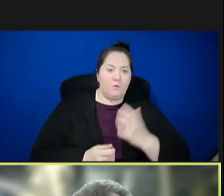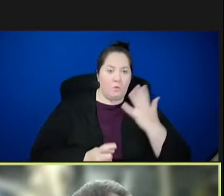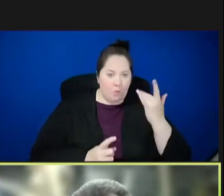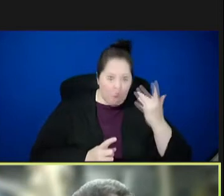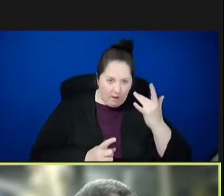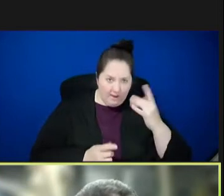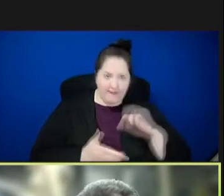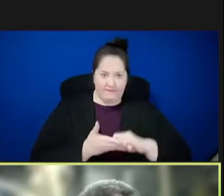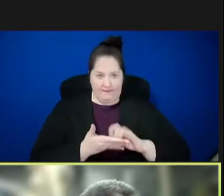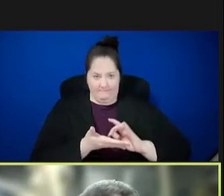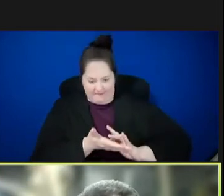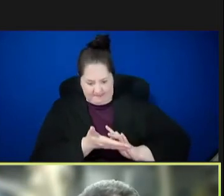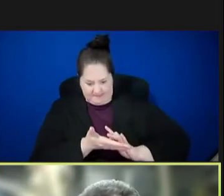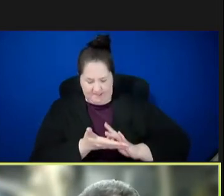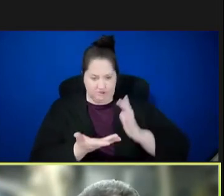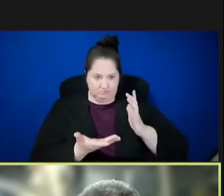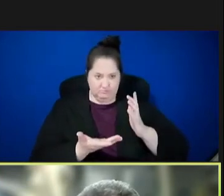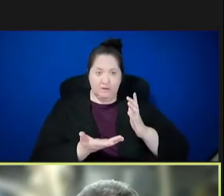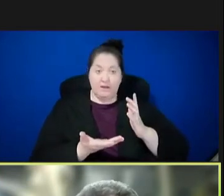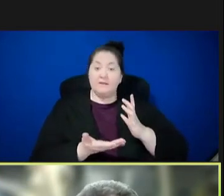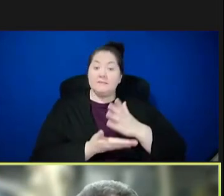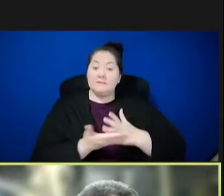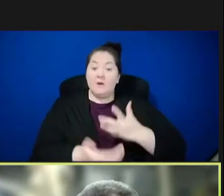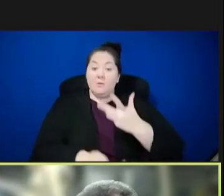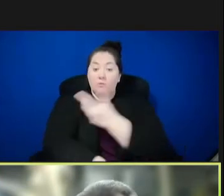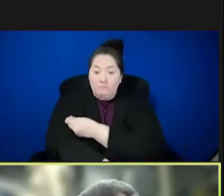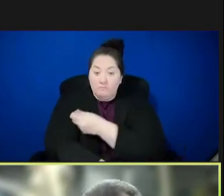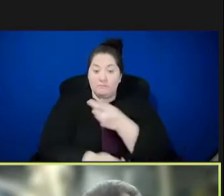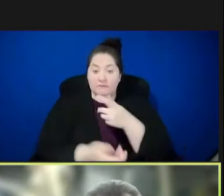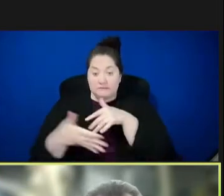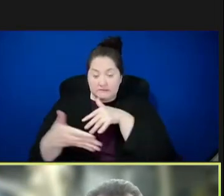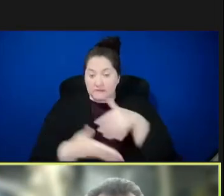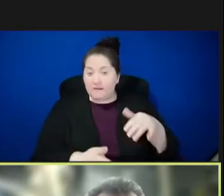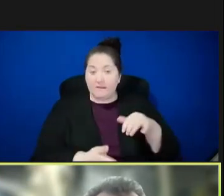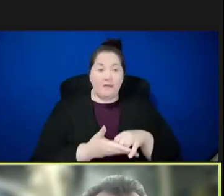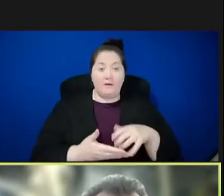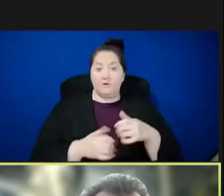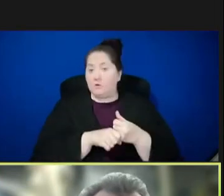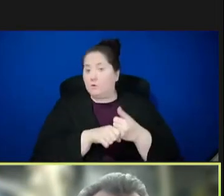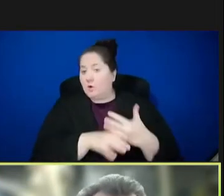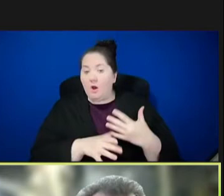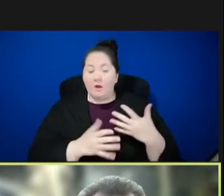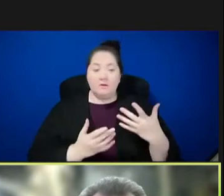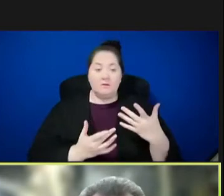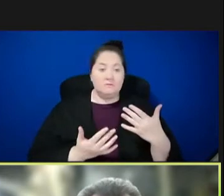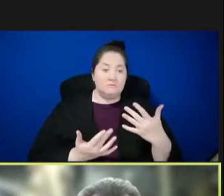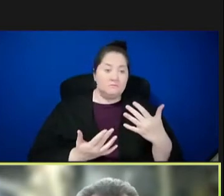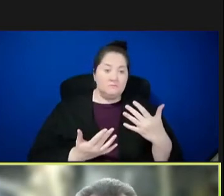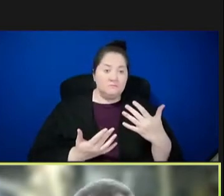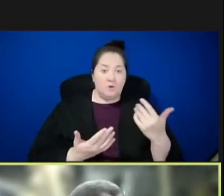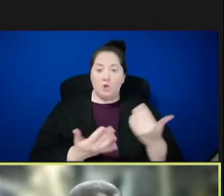And in some cases, in a vaccine study especially, that could result in a new adverse event that was